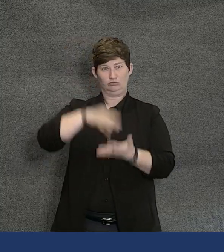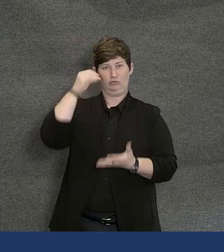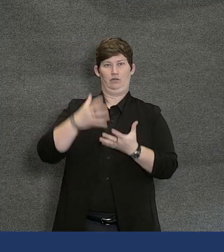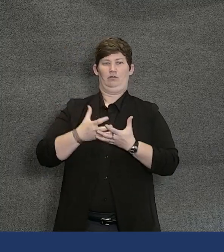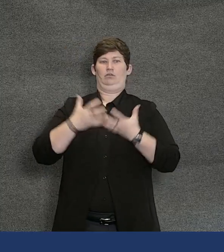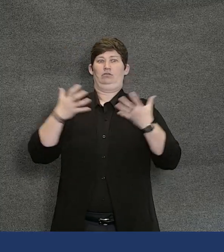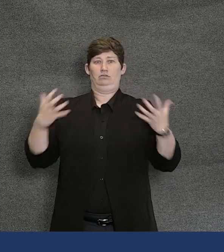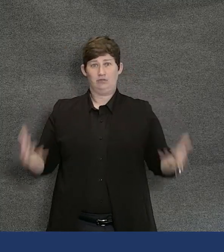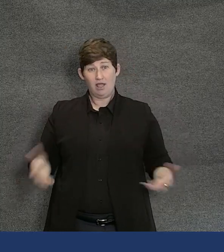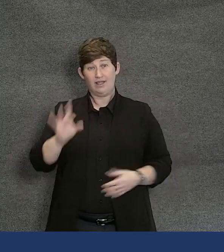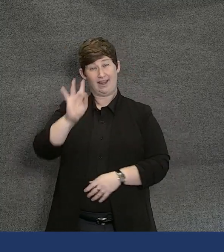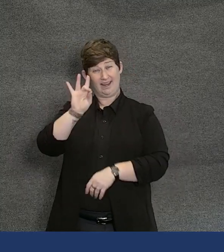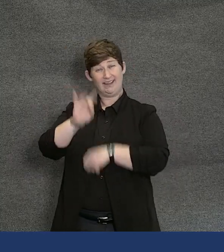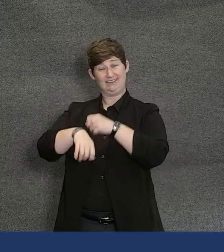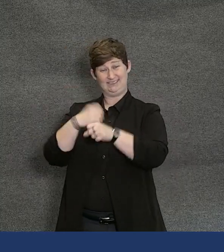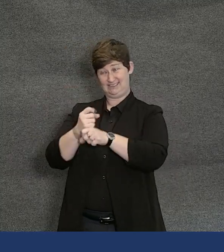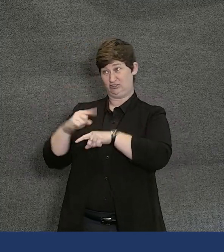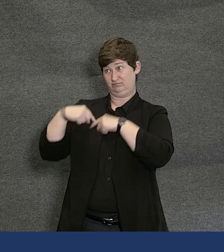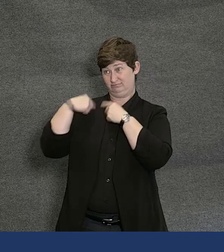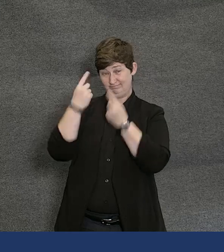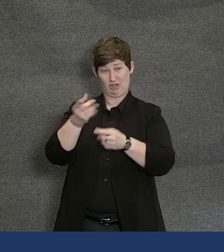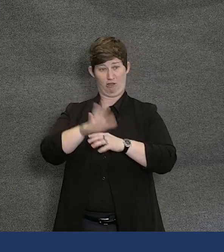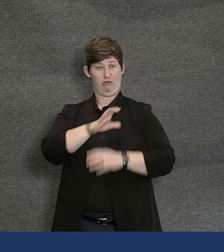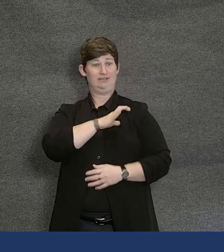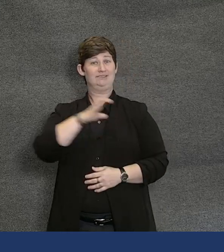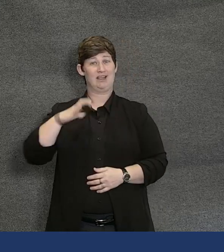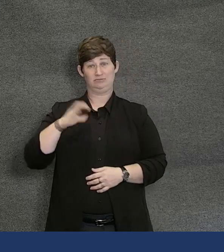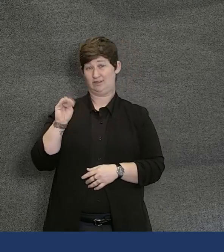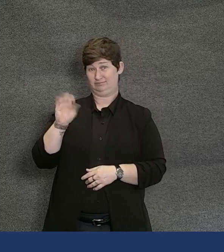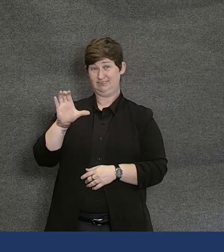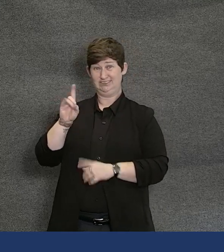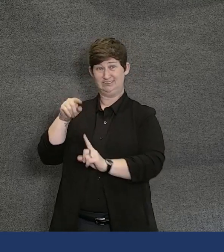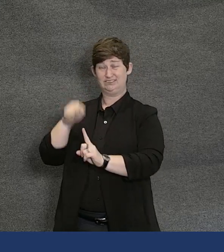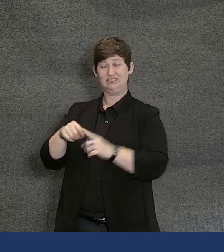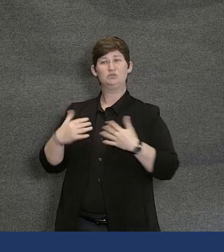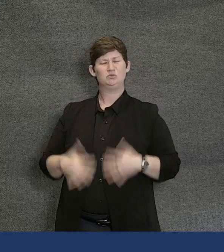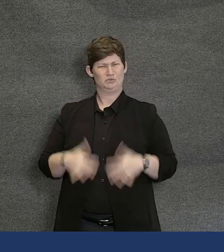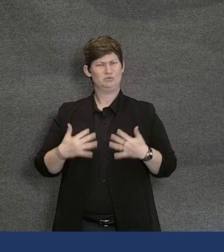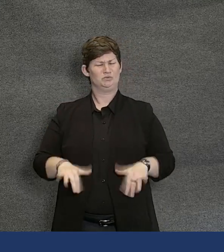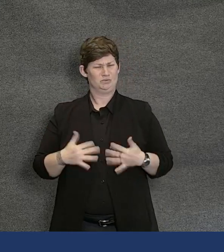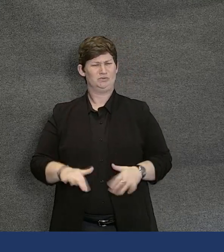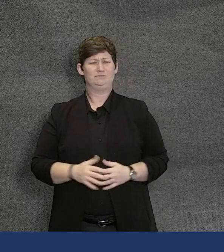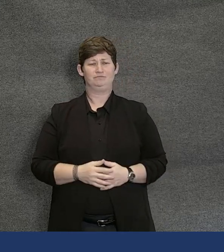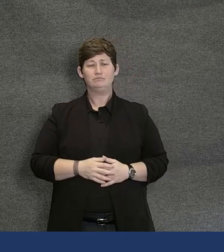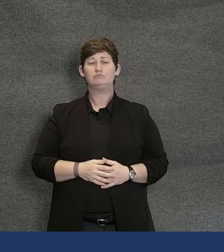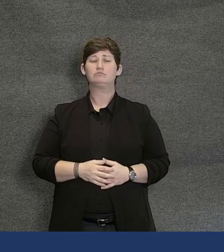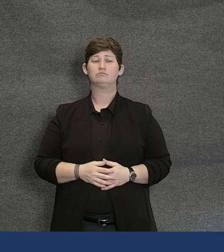of serving on the council. For me, I was coming in as a person living with type 1